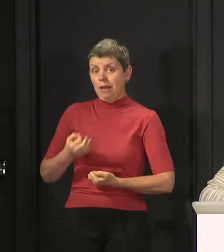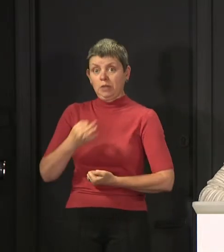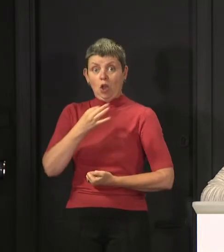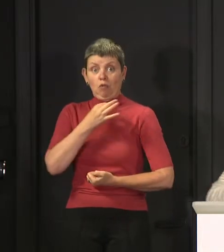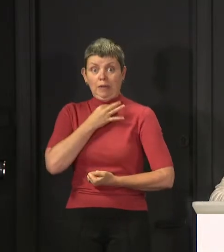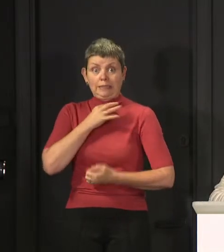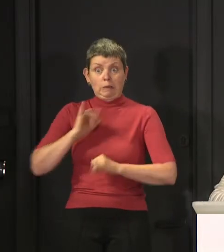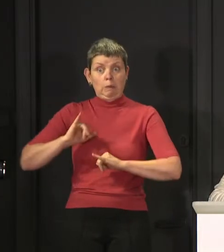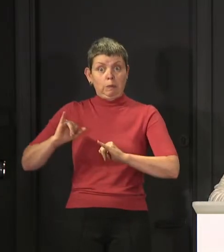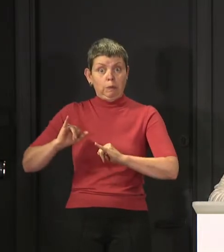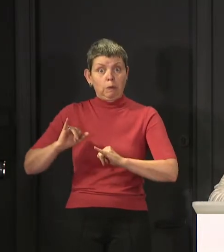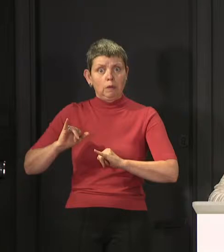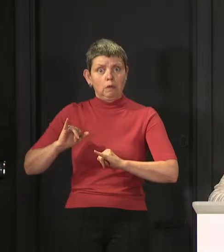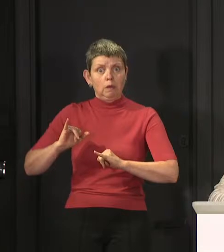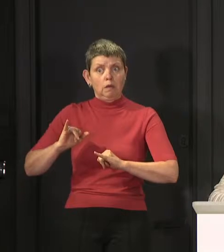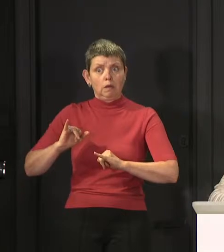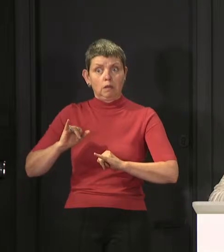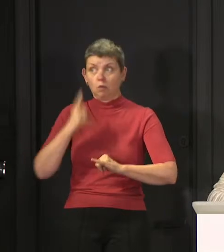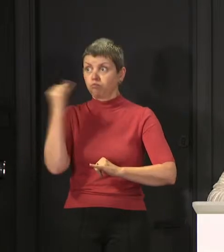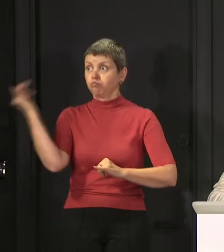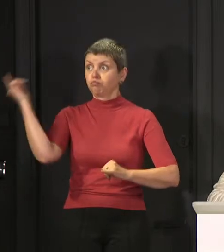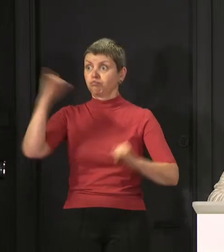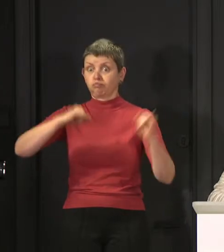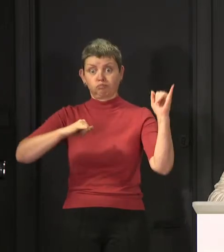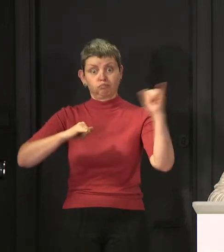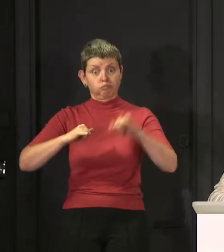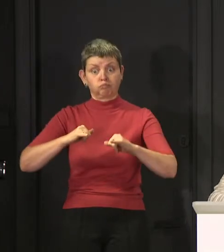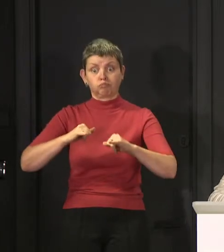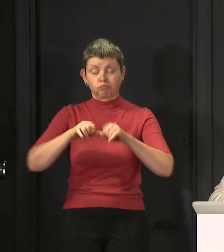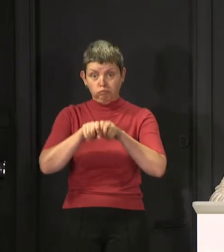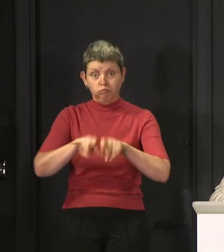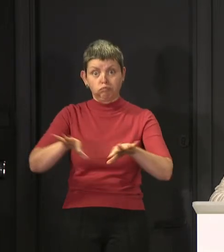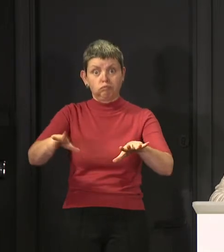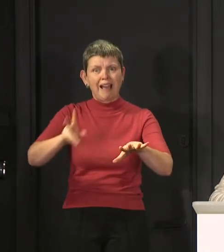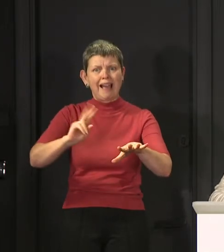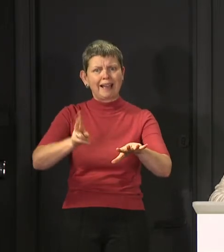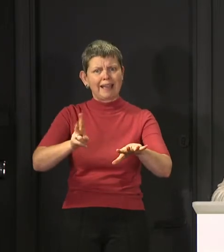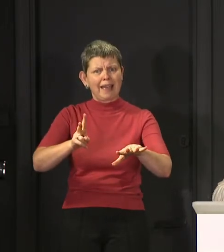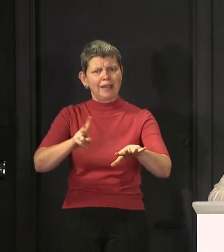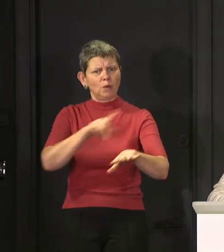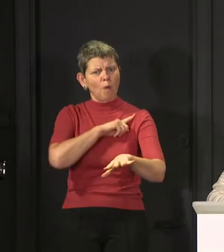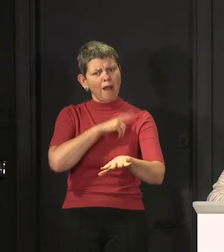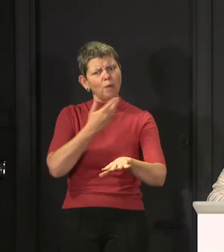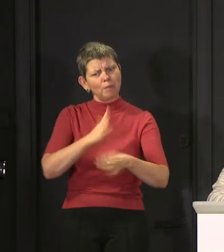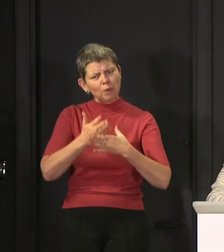to come into Scotland from elsewhere, having made such progress in supressing it. So rational